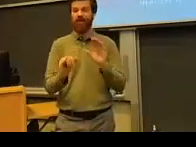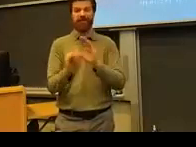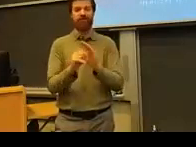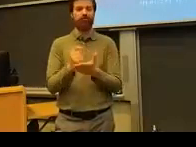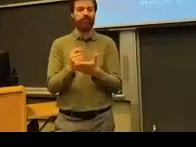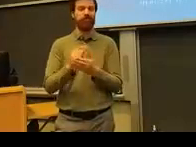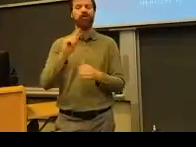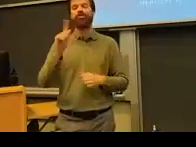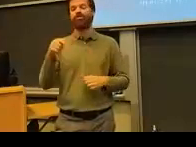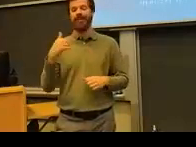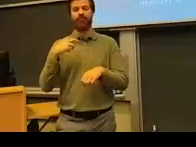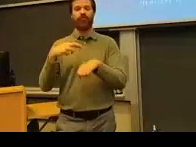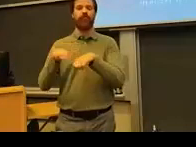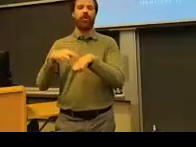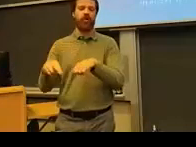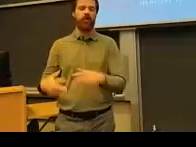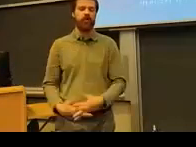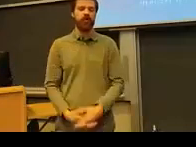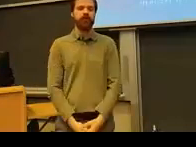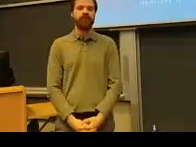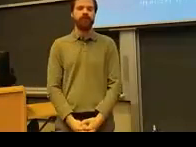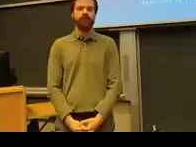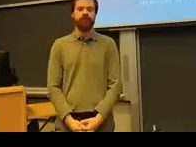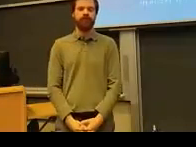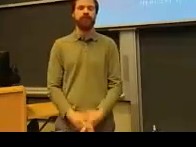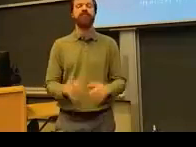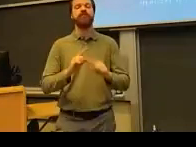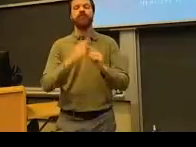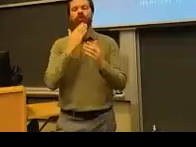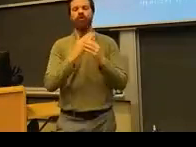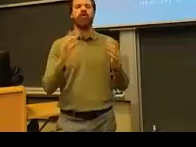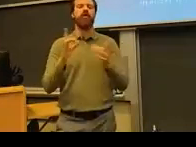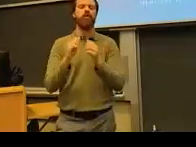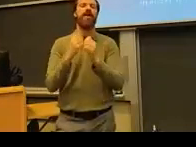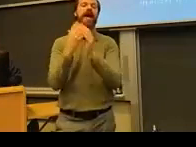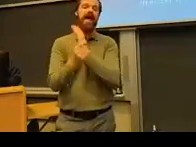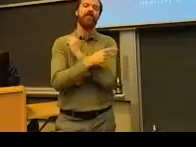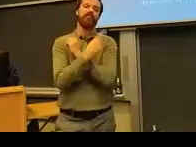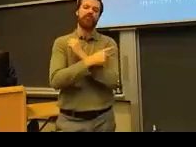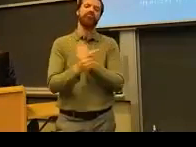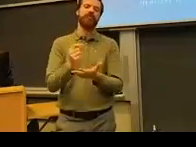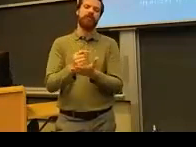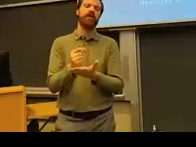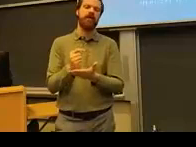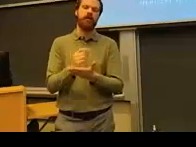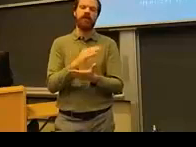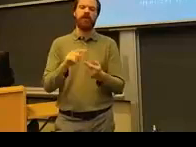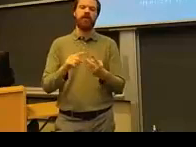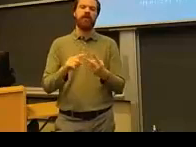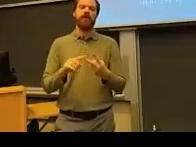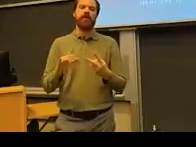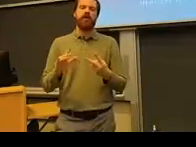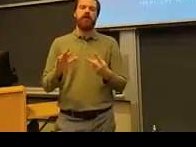to treatment um but good rates of connections to outpatient treatment uh and uh roughly a quarter